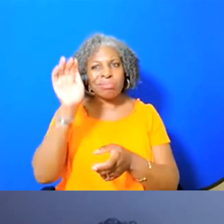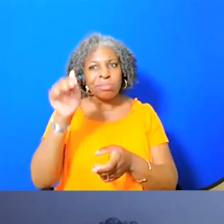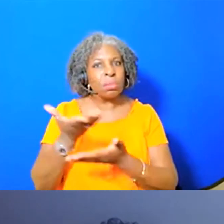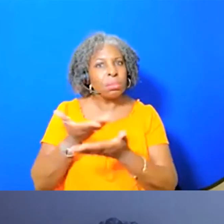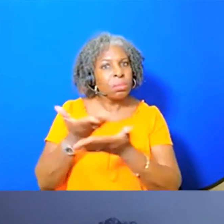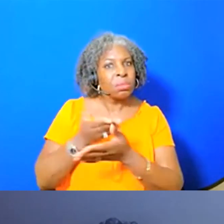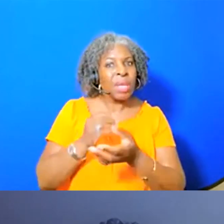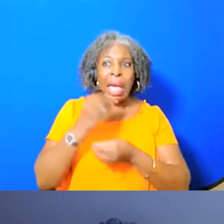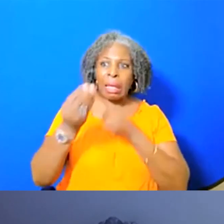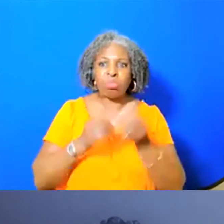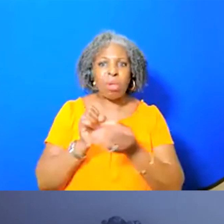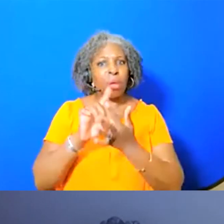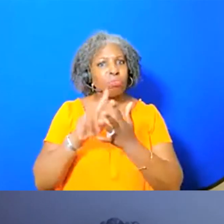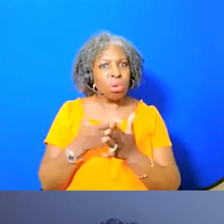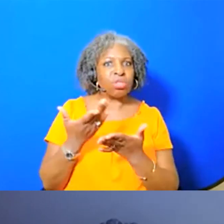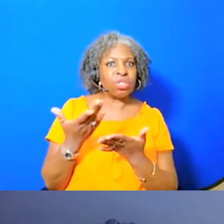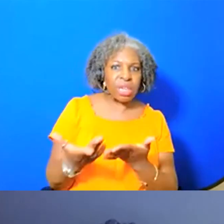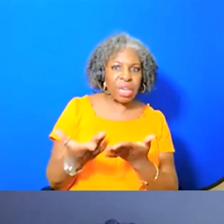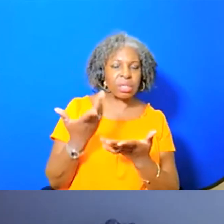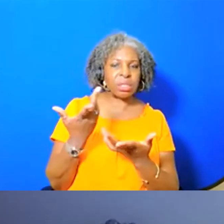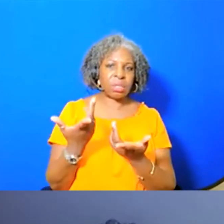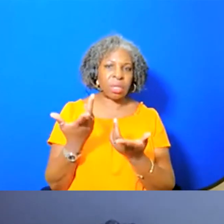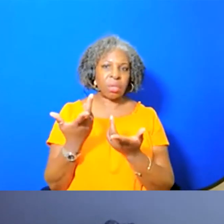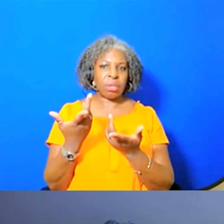And developing the project with them, rather than doing a sort of like big,